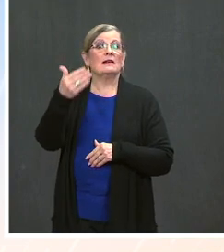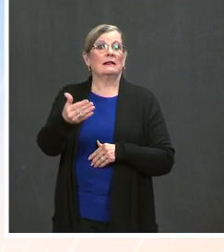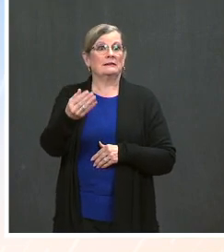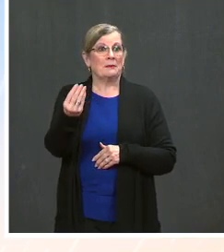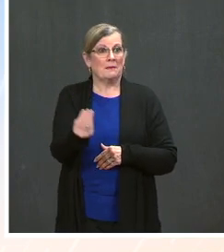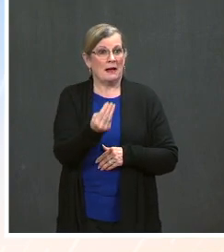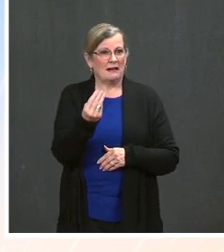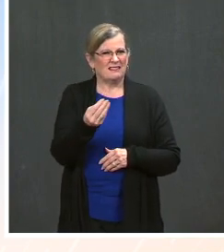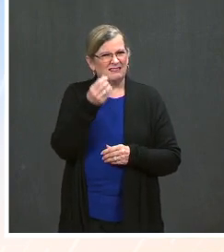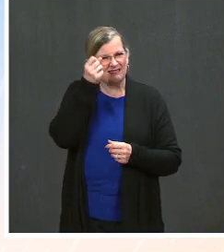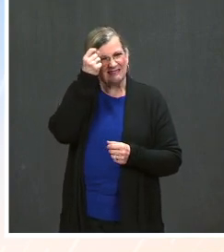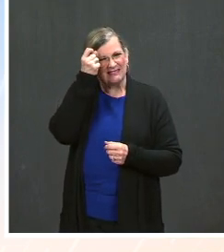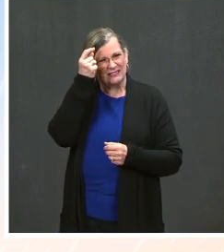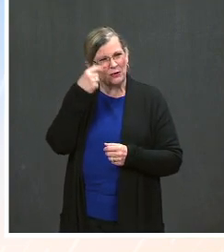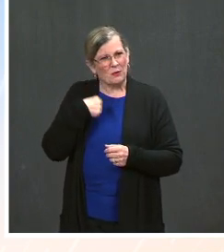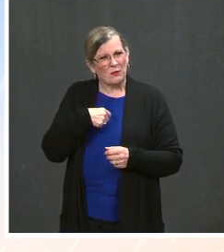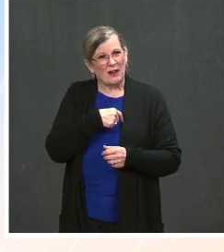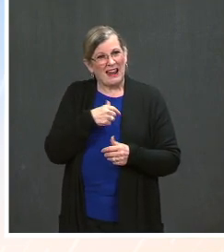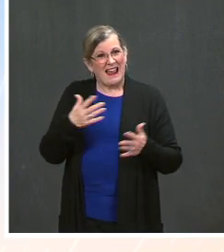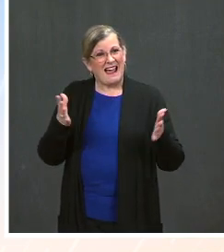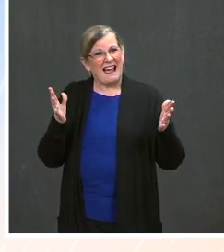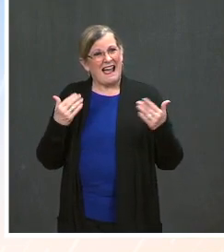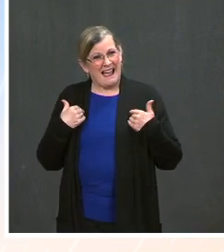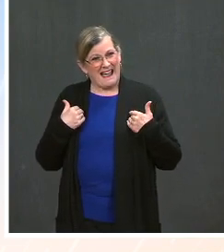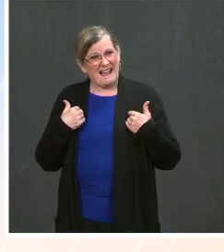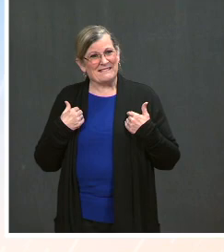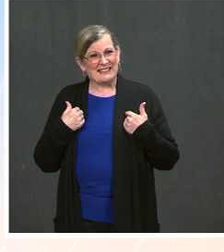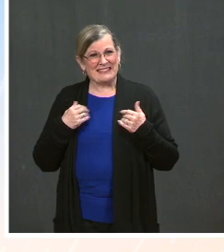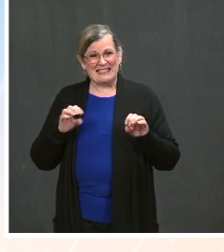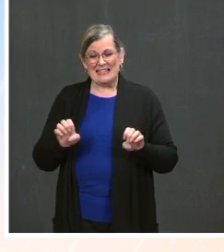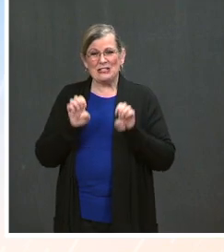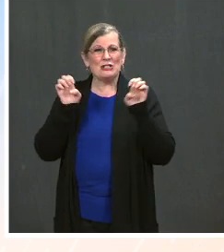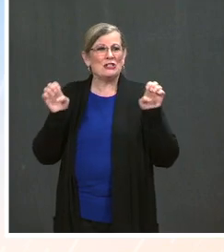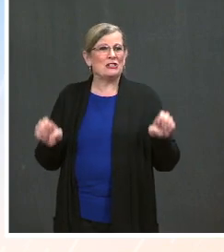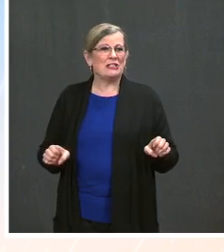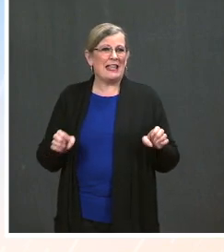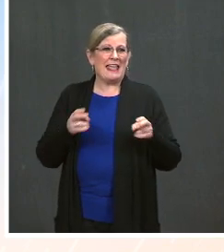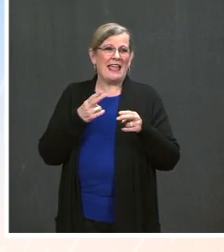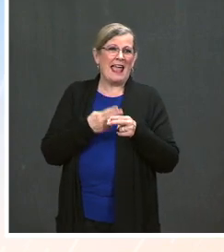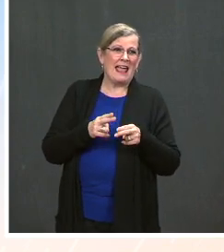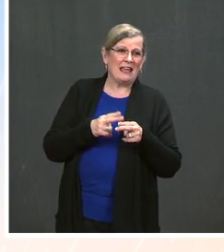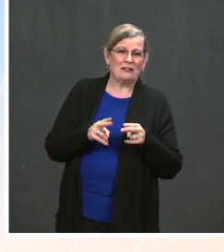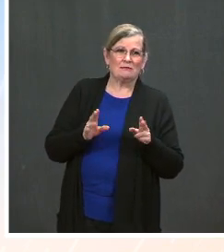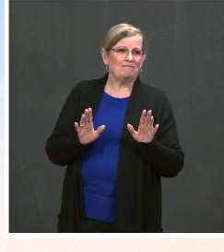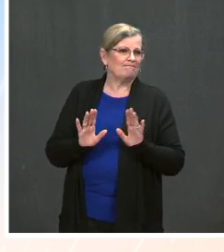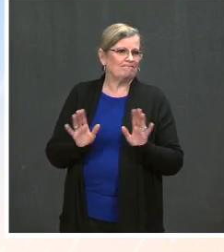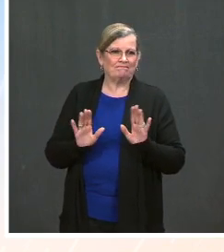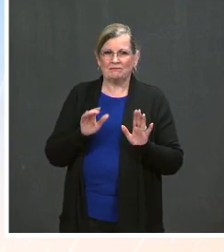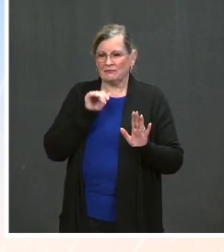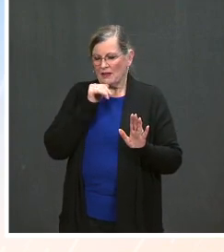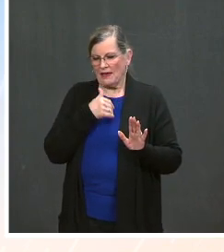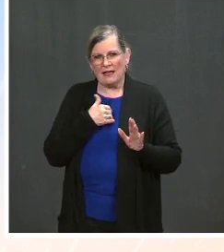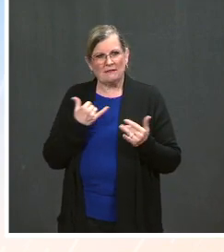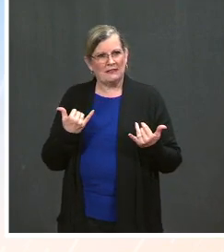next year, we'll do a big one -- but he will deliver remarks on the tradition of Easter at the White House. On Tuesday, he will participate in an event